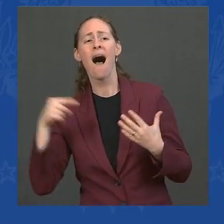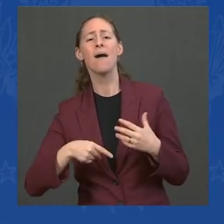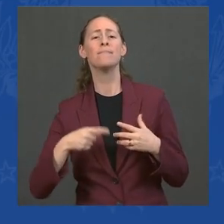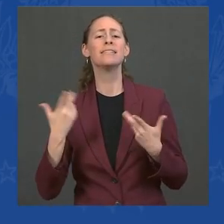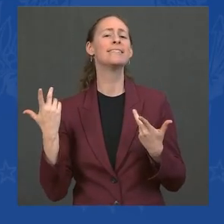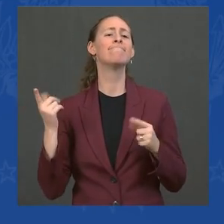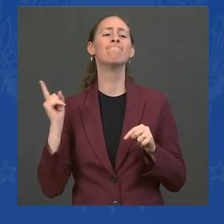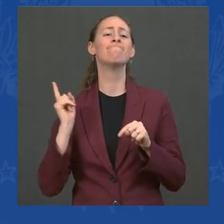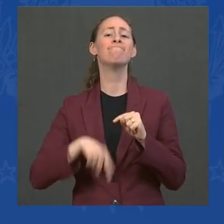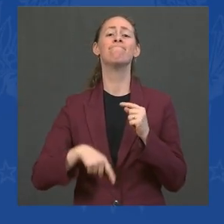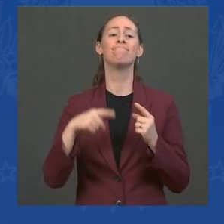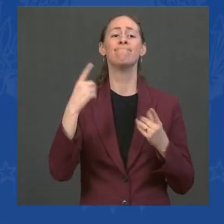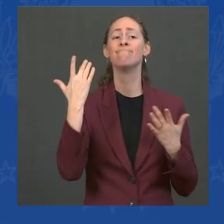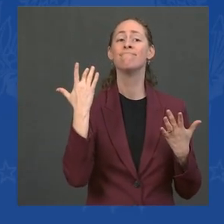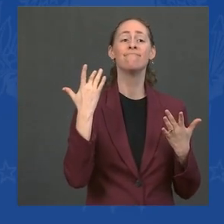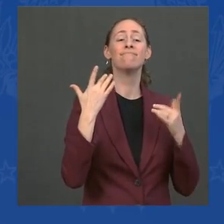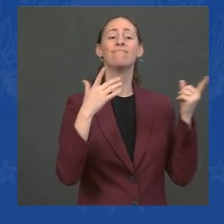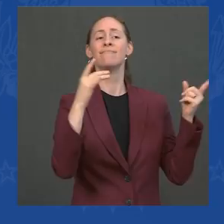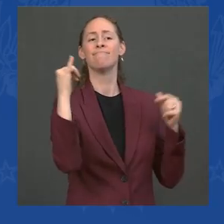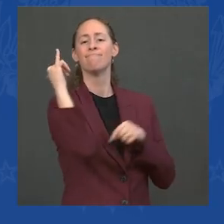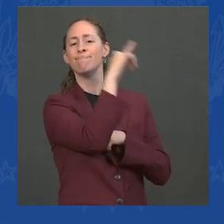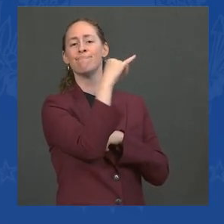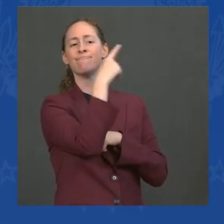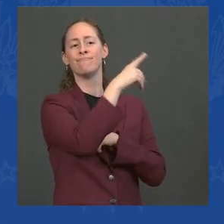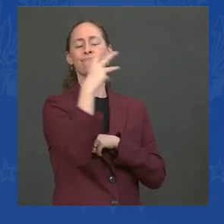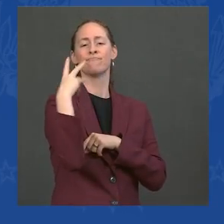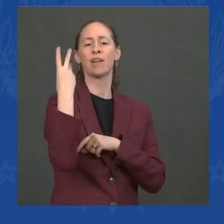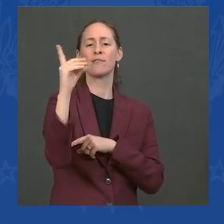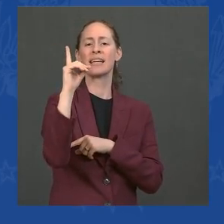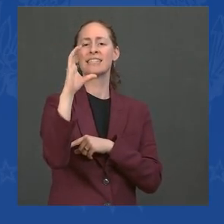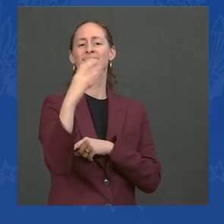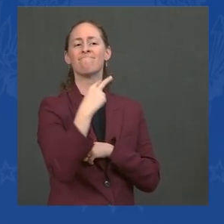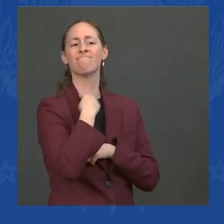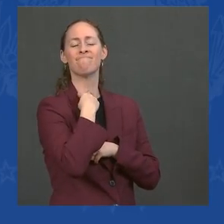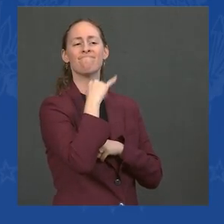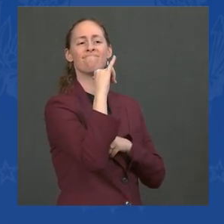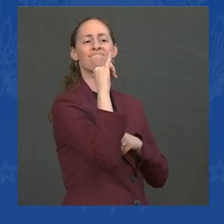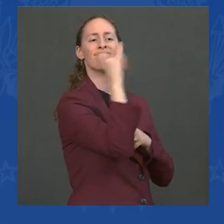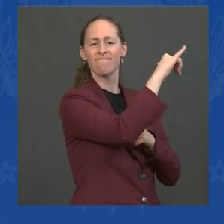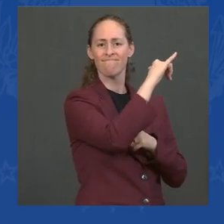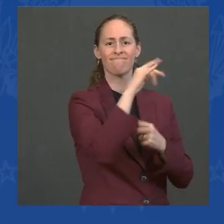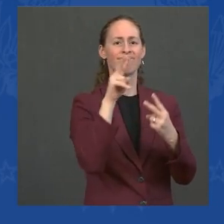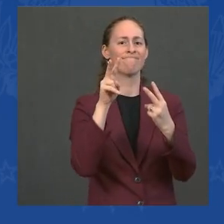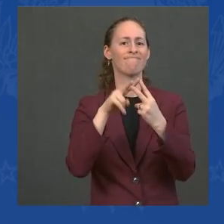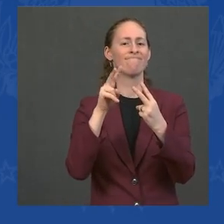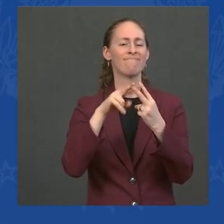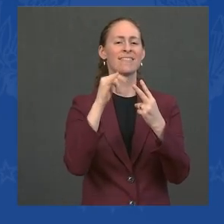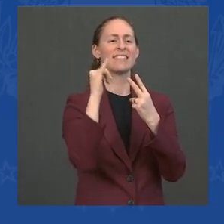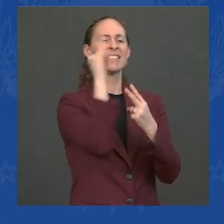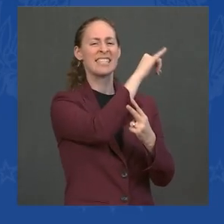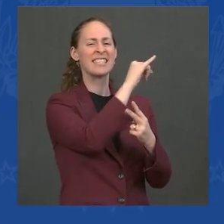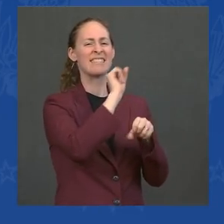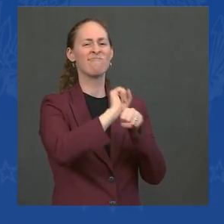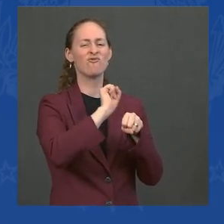Dick Durbin and Tammy, who I've both spoken to, they're in Washington and hopefully -- hopefully will be voting soon.